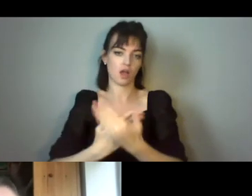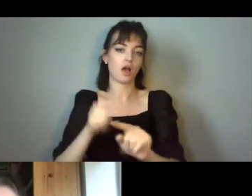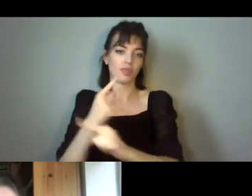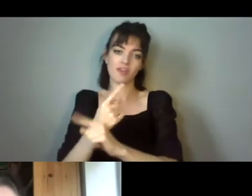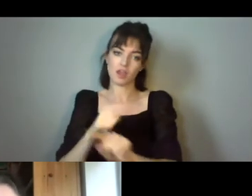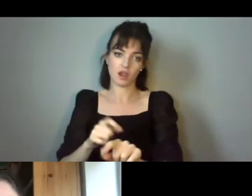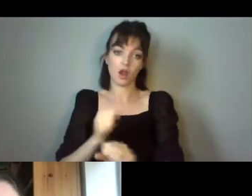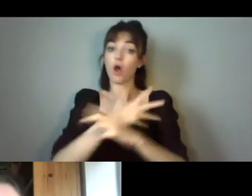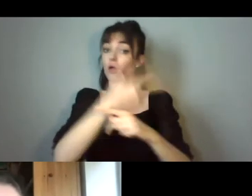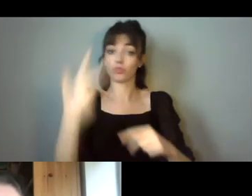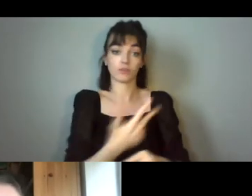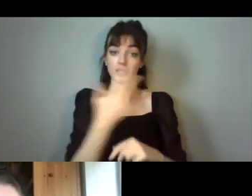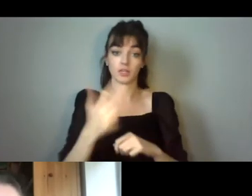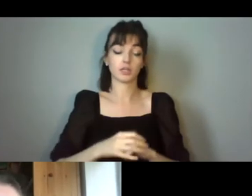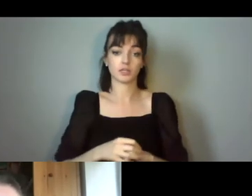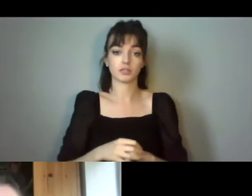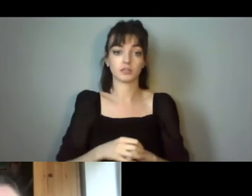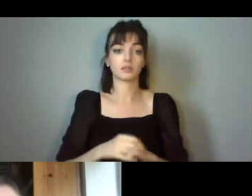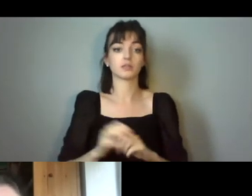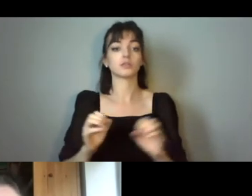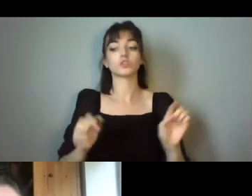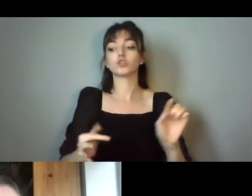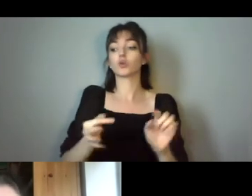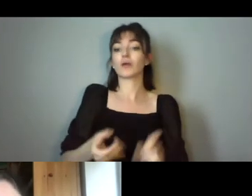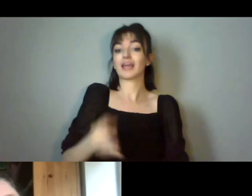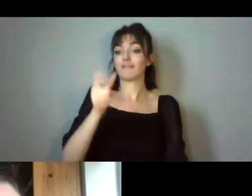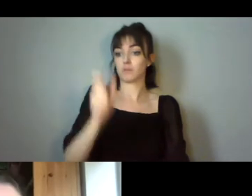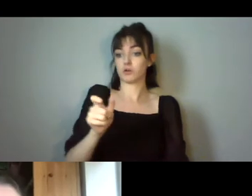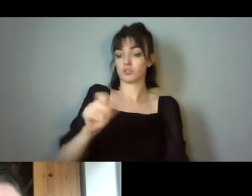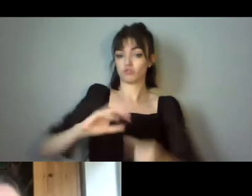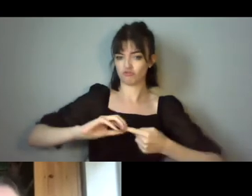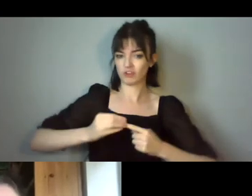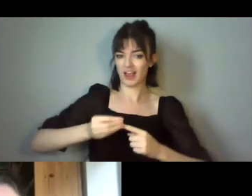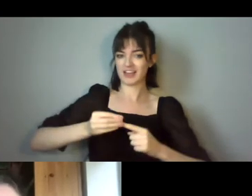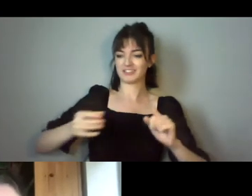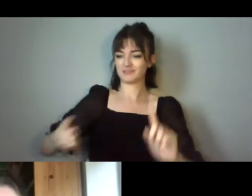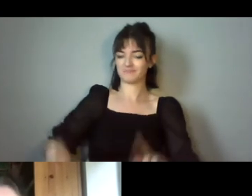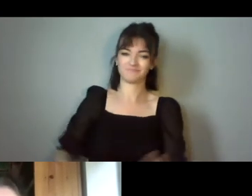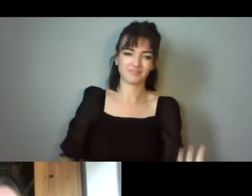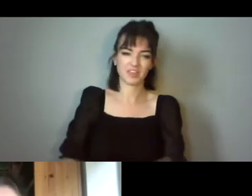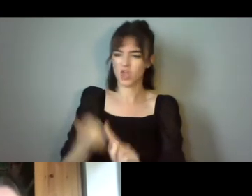: Okay, thank you. >>: To place someone in a support relationship,